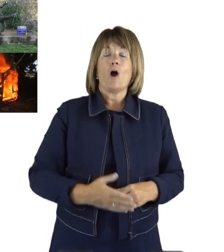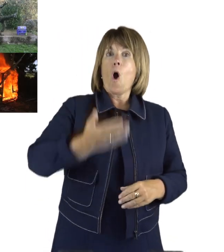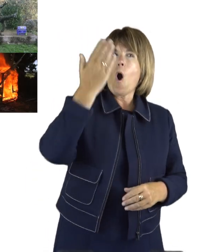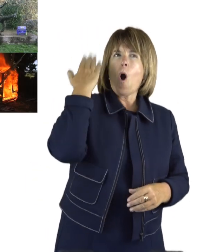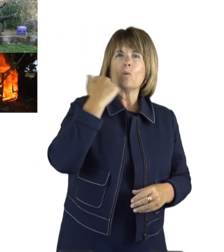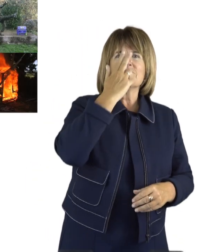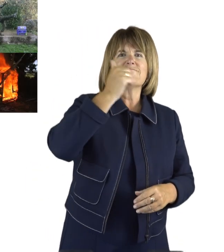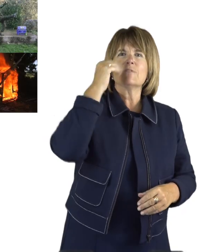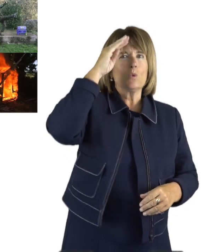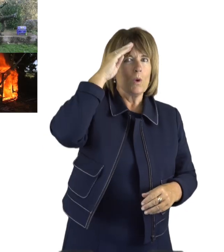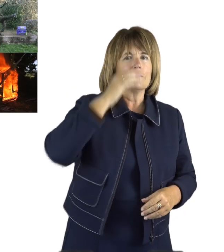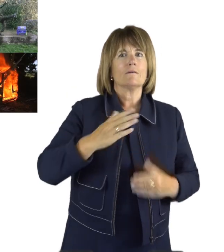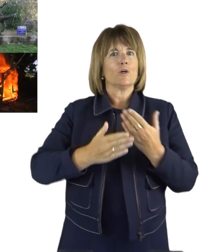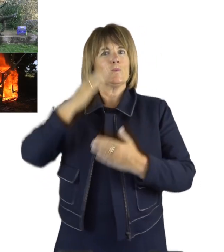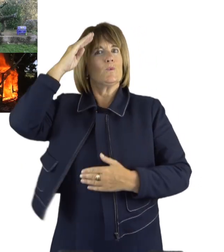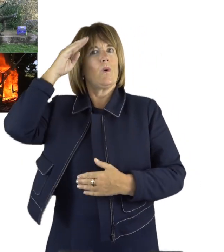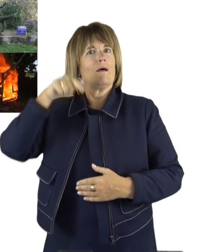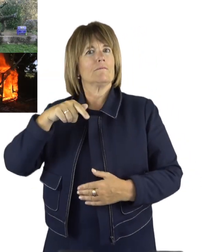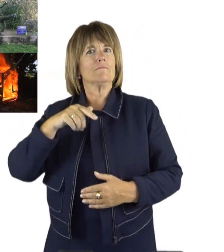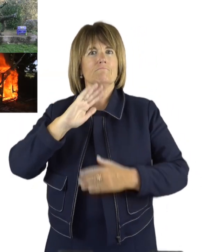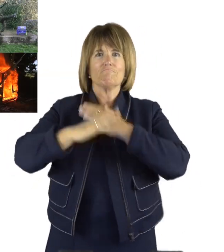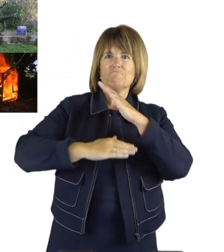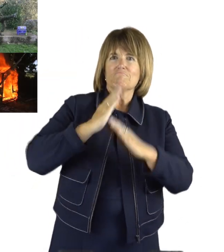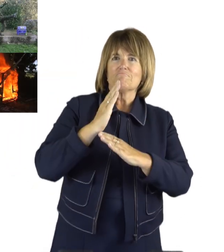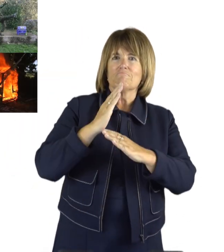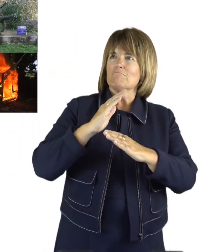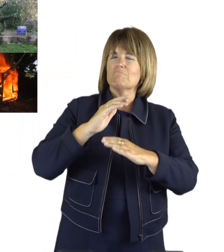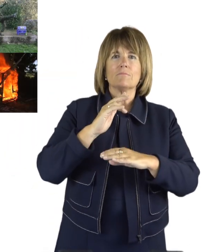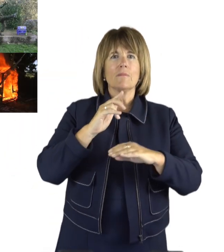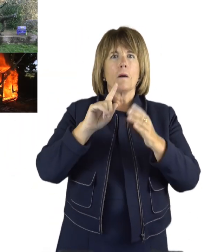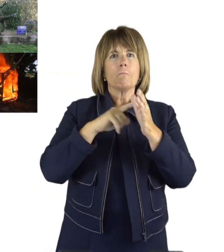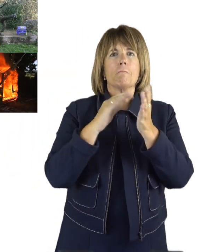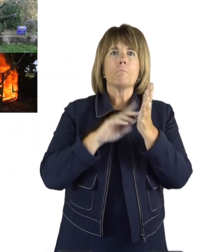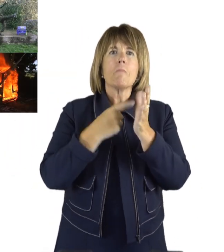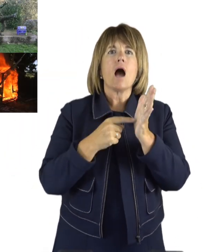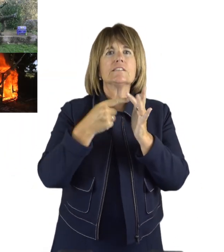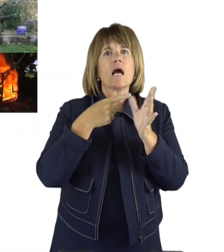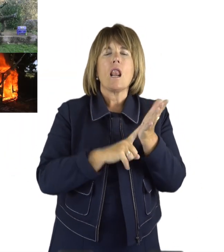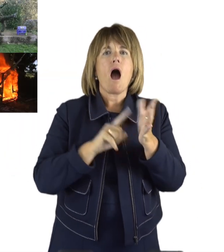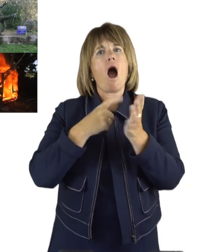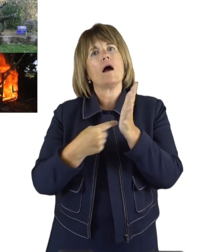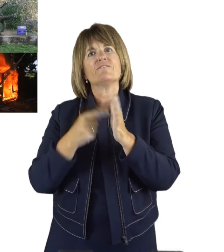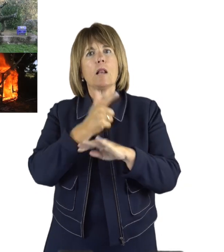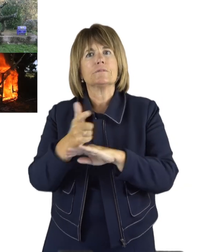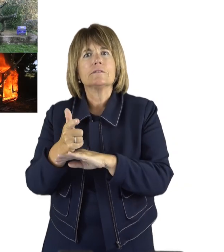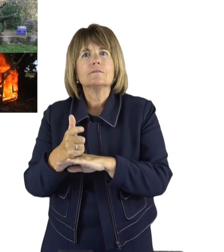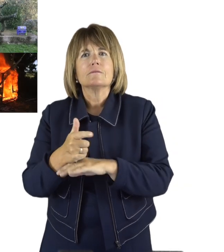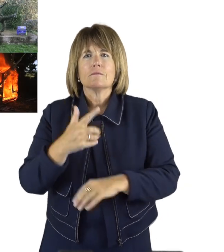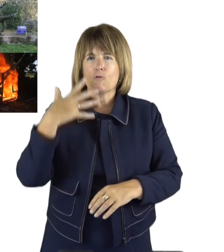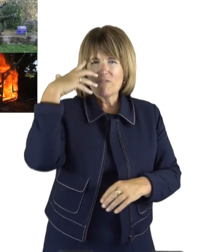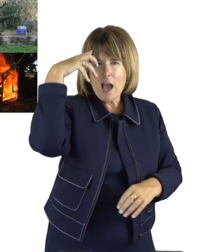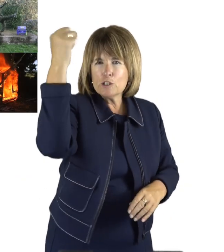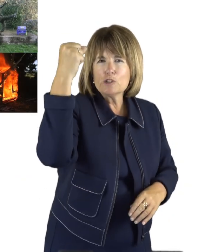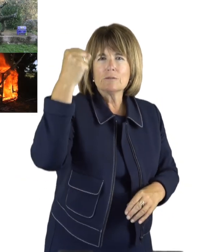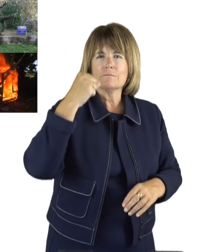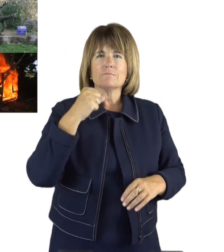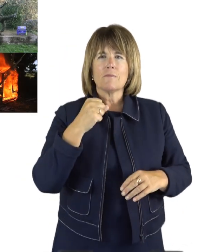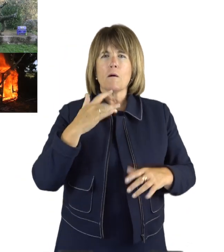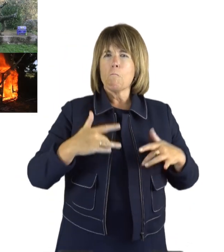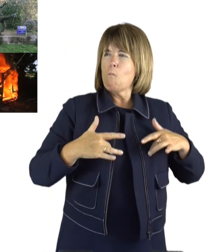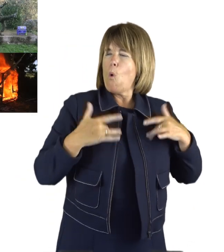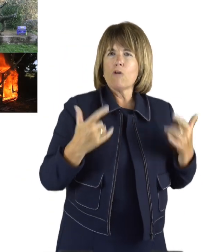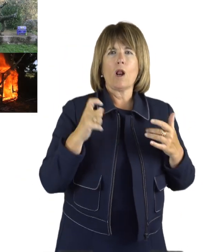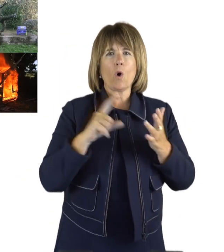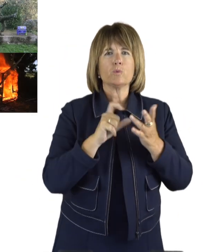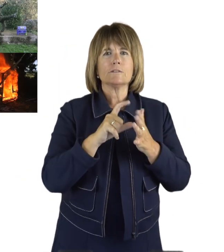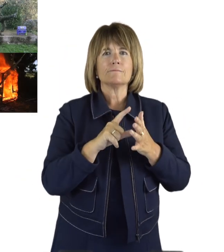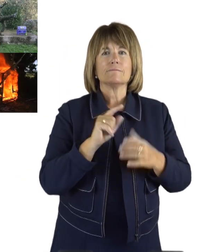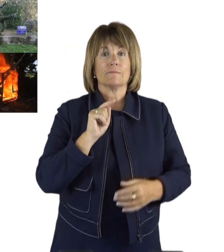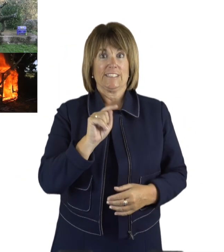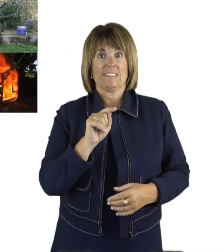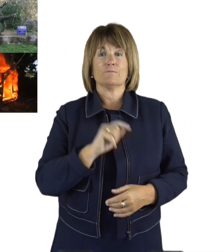Old school and new school martial arts films, revenge as a moral code.